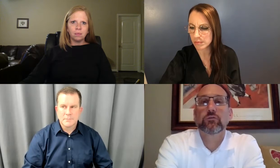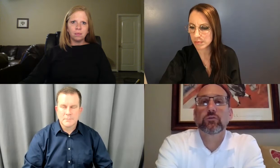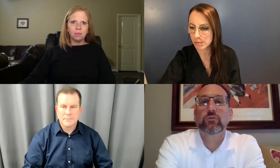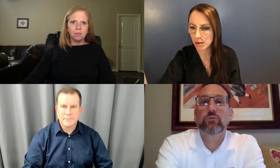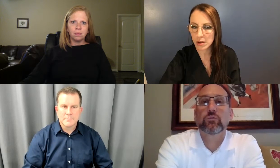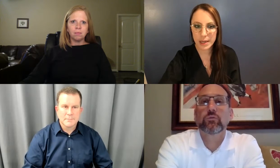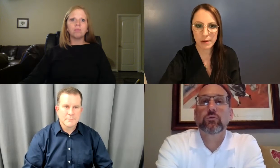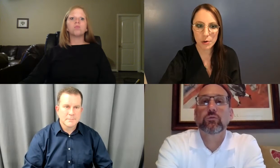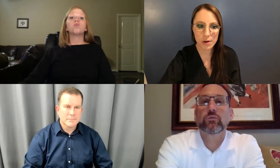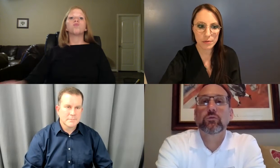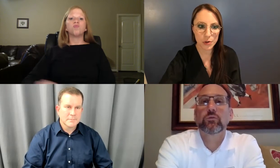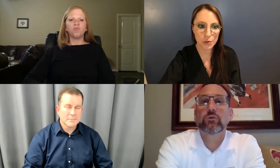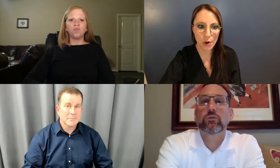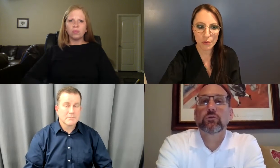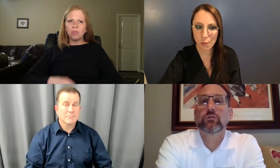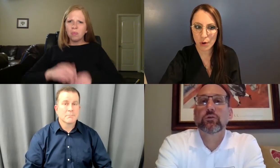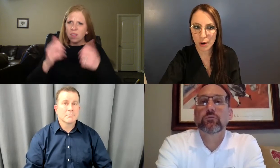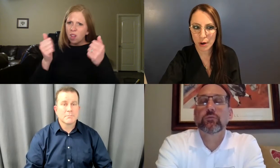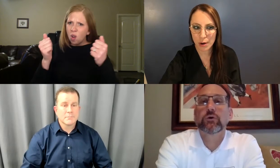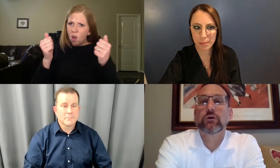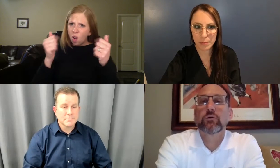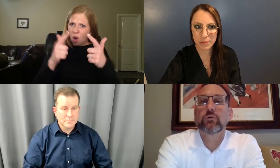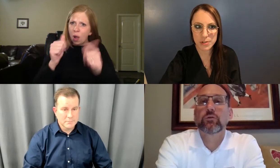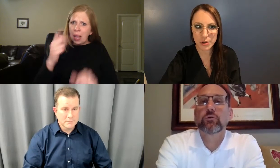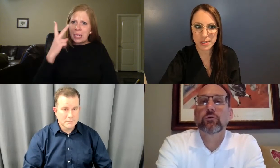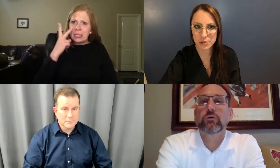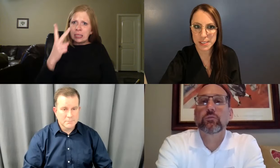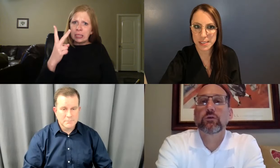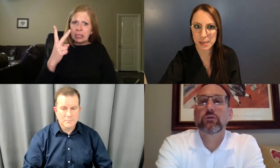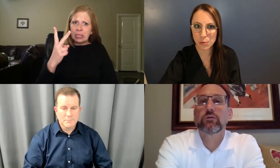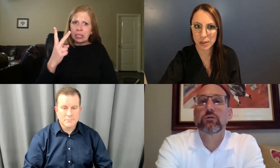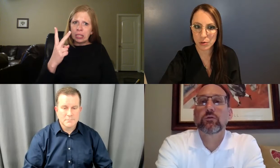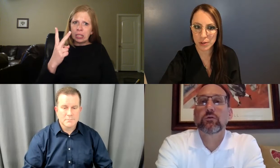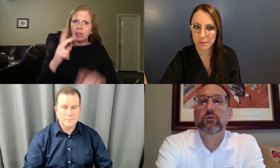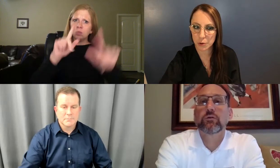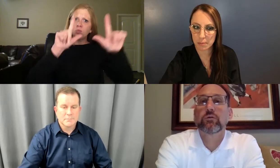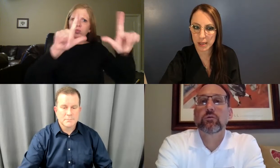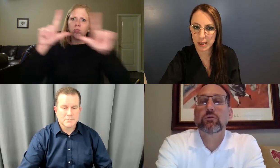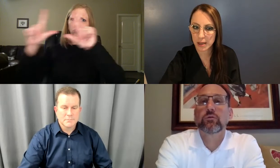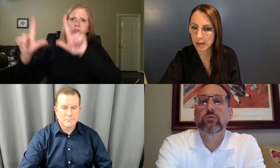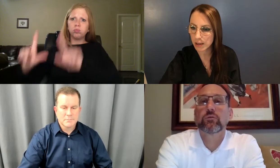Hmm, can everyone view all four screens? Looks like someone can only view me.